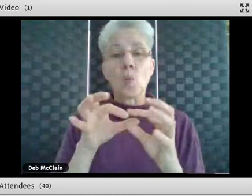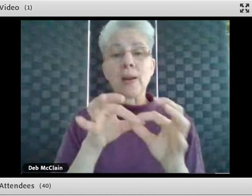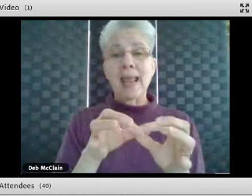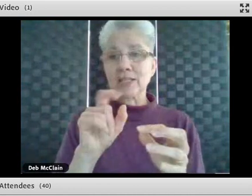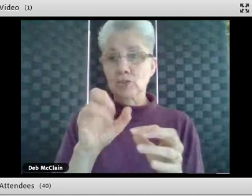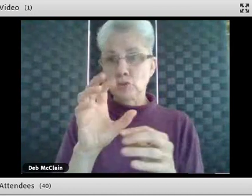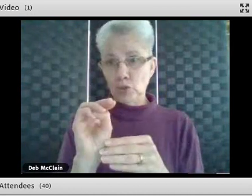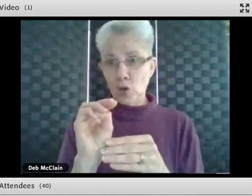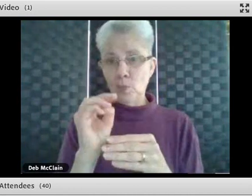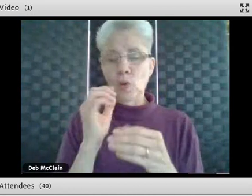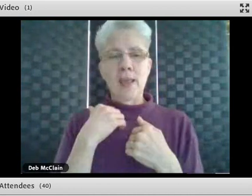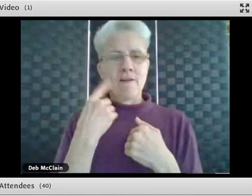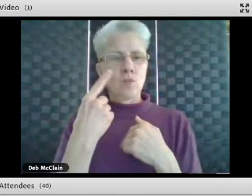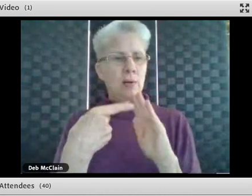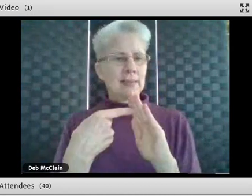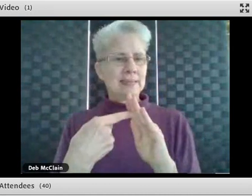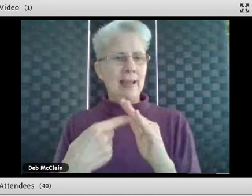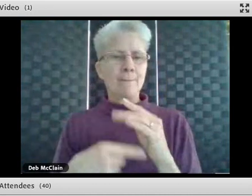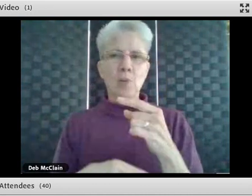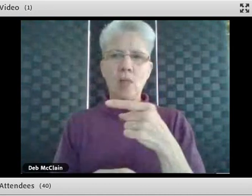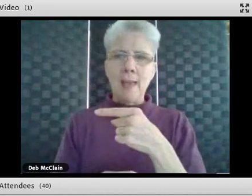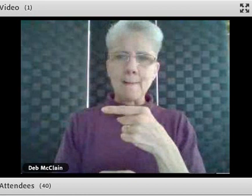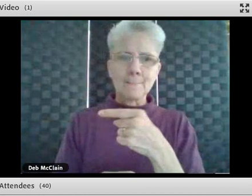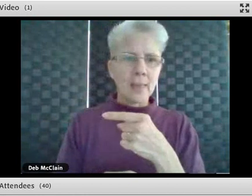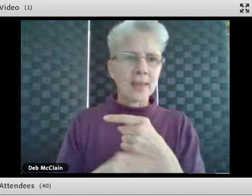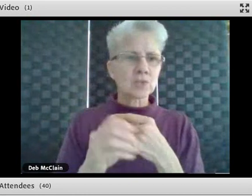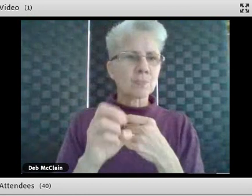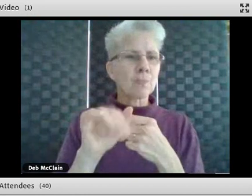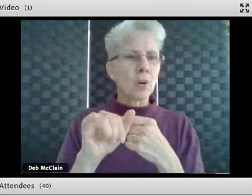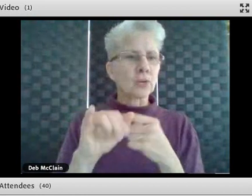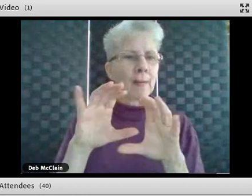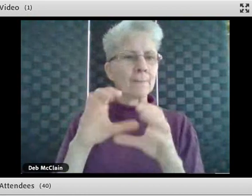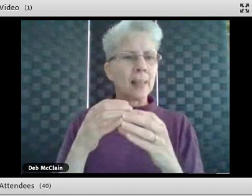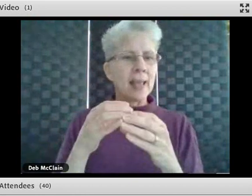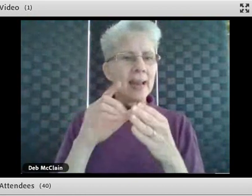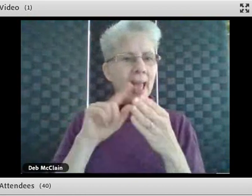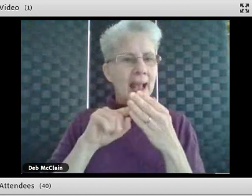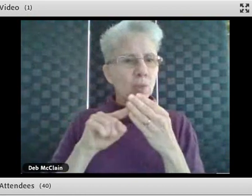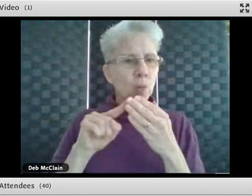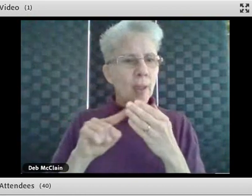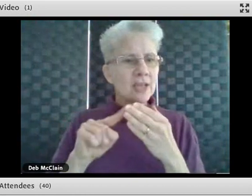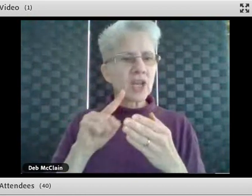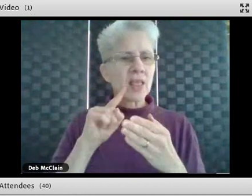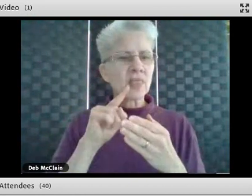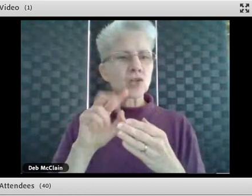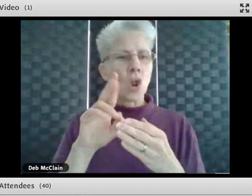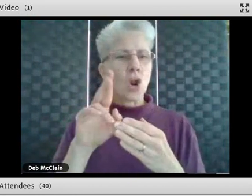We have just one example here on this page with that Mercury, planet, exploration. There's an RT for "space flight to Mercury."